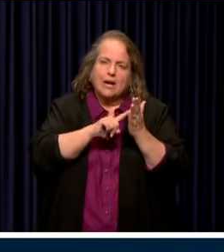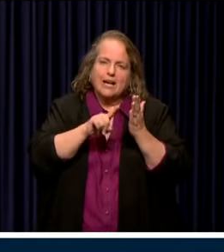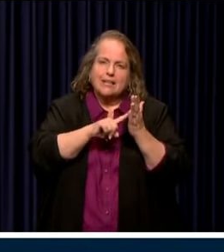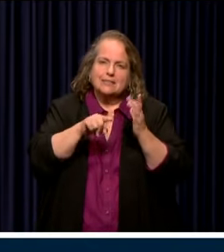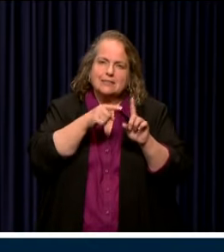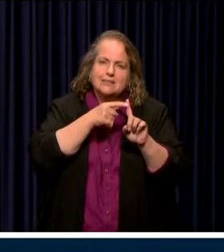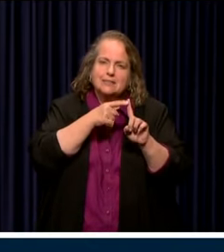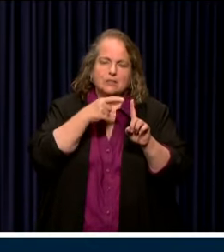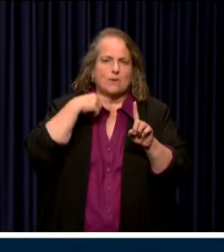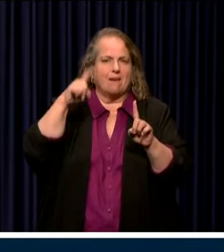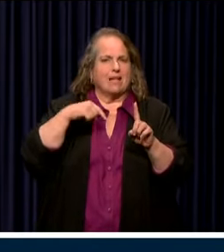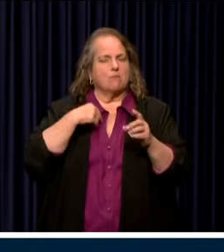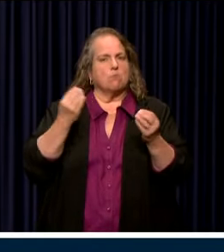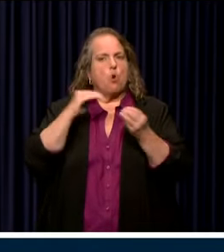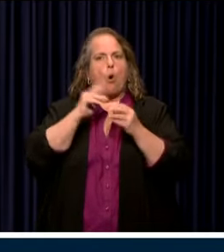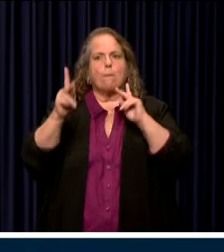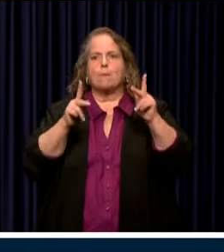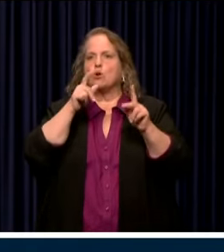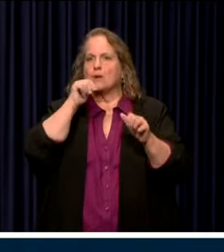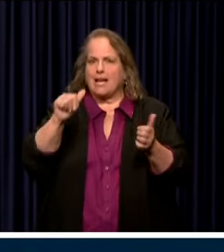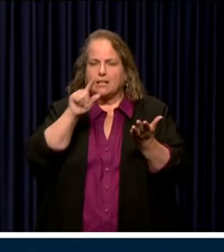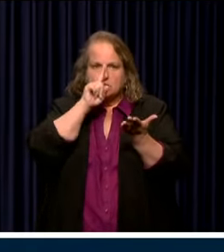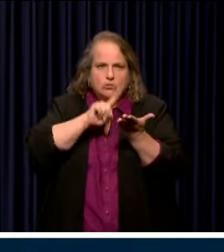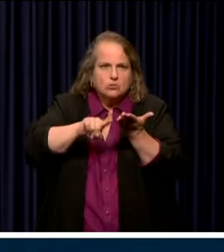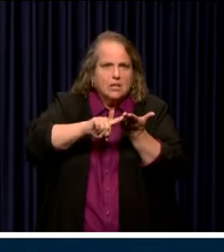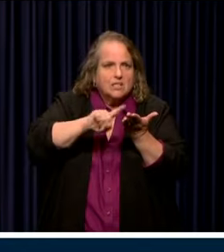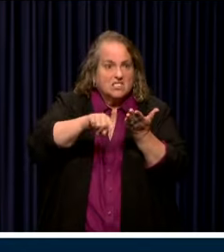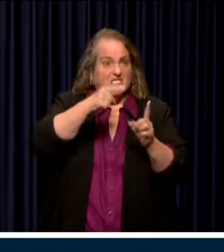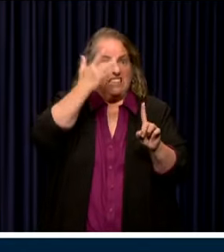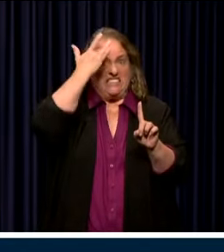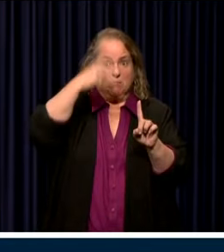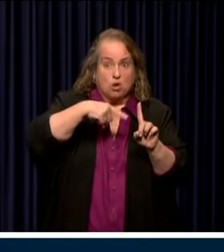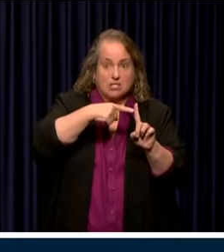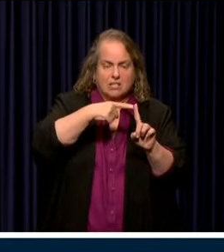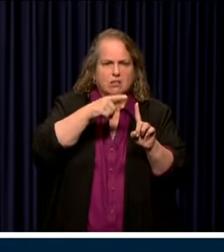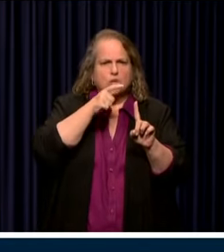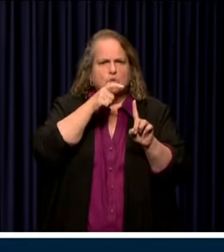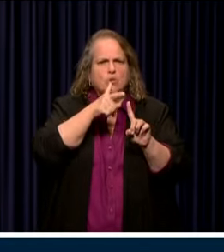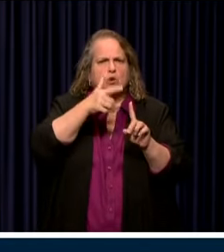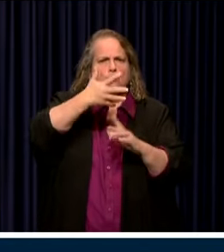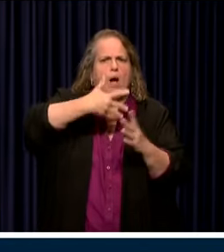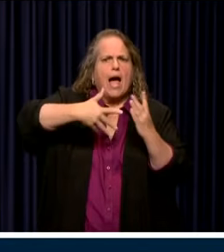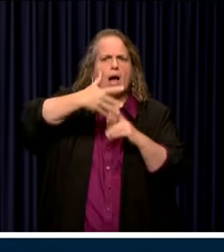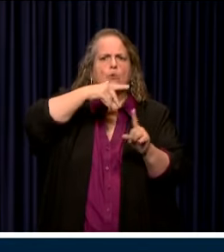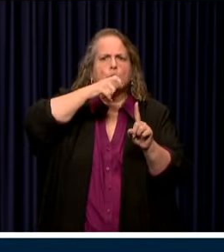DOING BEFORE IN DIFFERENT REGIONS OF THE STATE THAT'S VERY POSITIVE. WE ALSO HAVE TWO OTHER AREAS